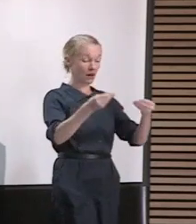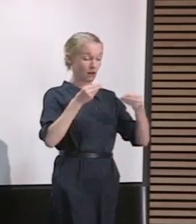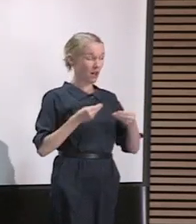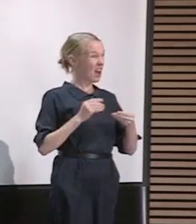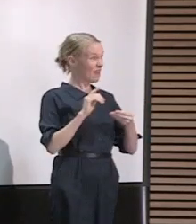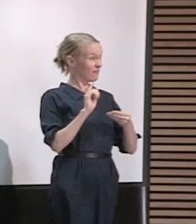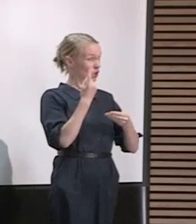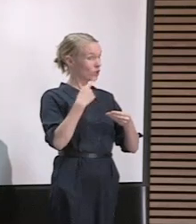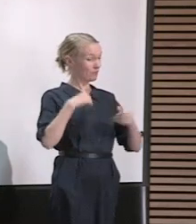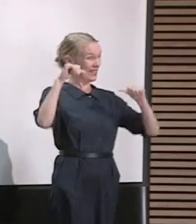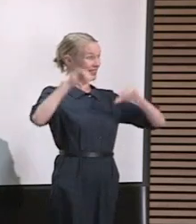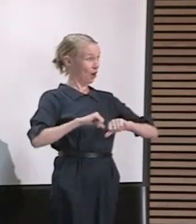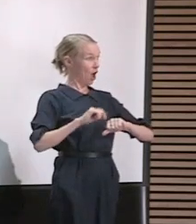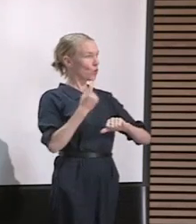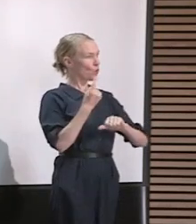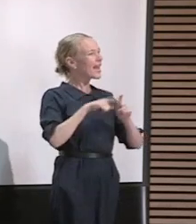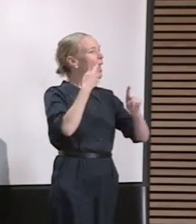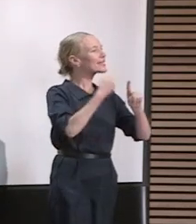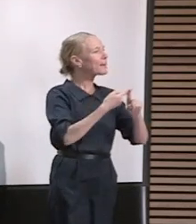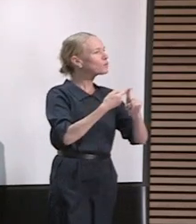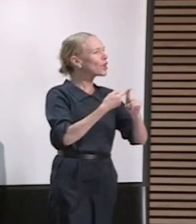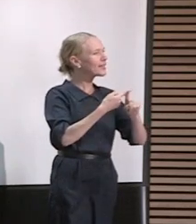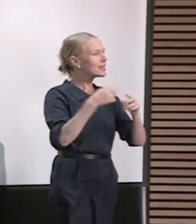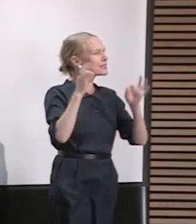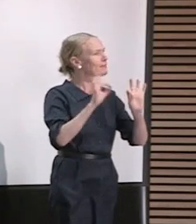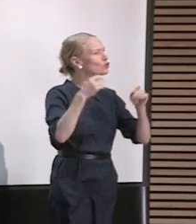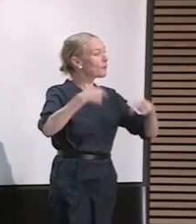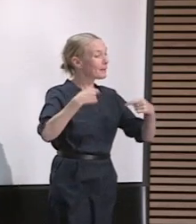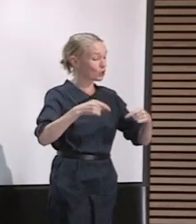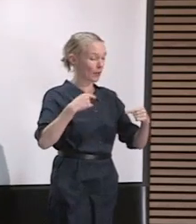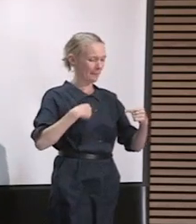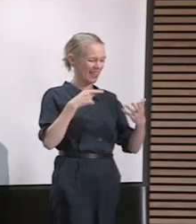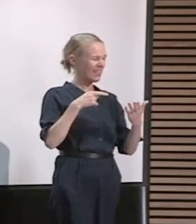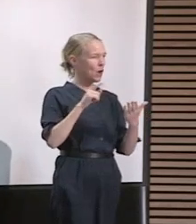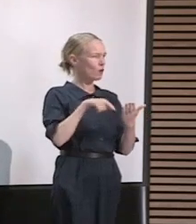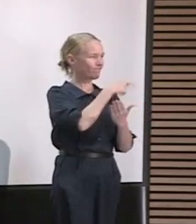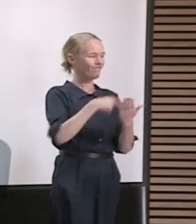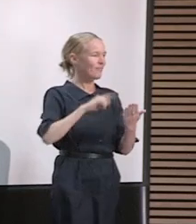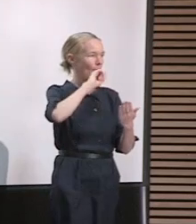team, who go through a thorough process of assessing applications. When I initially